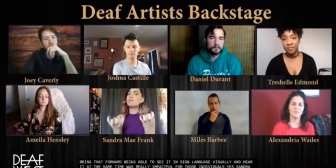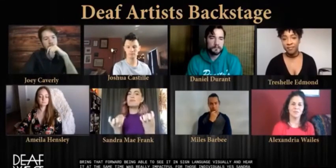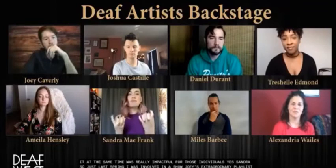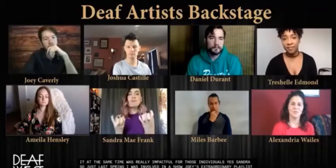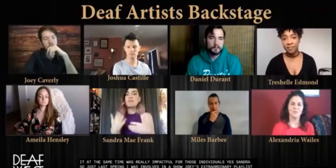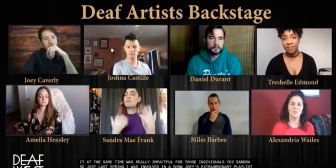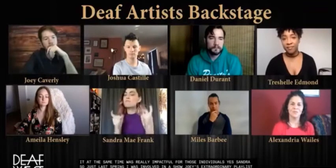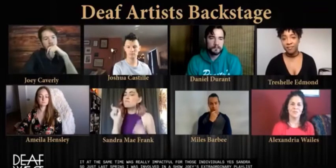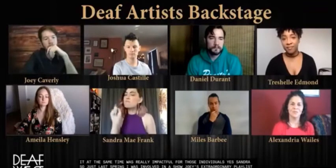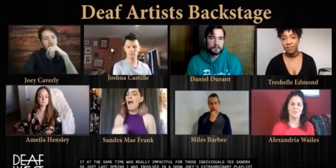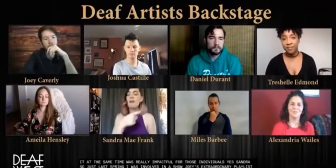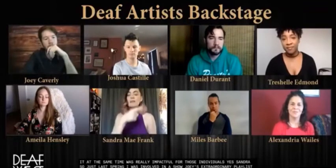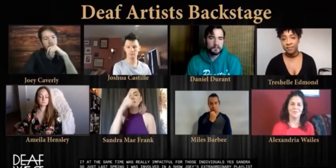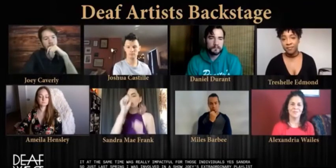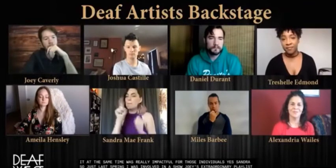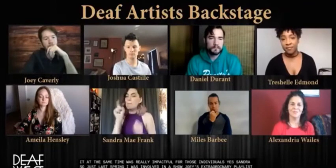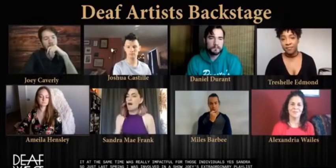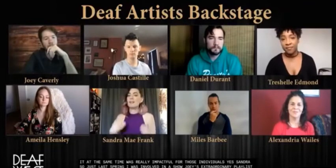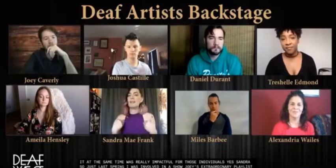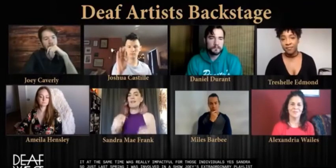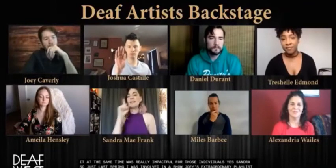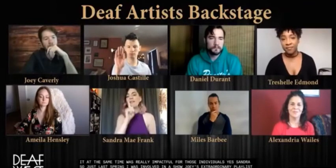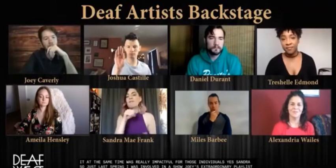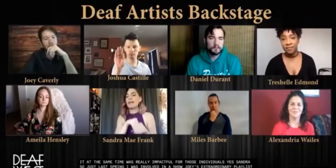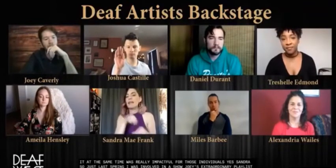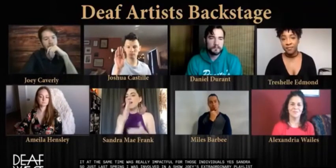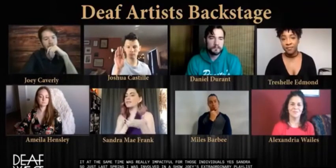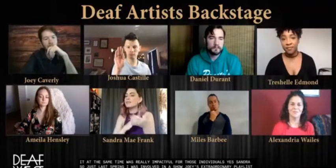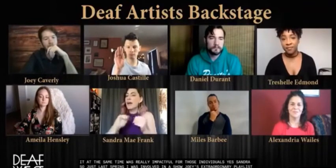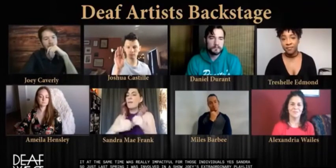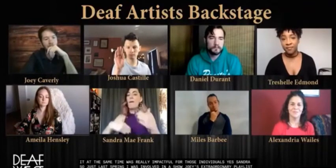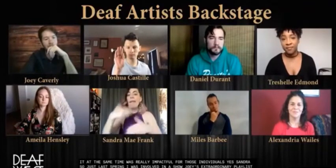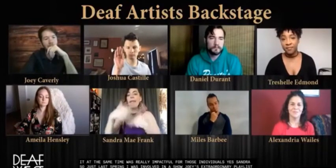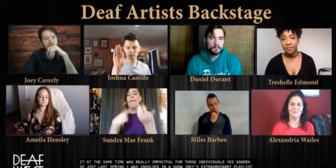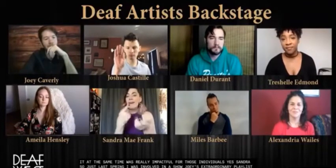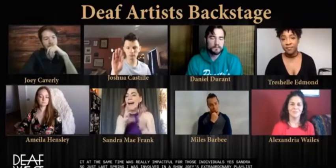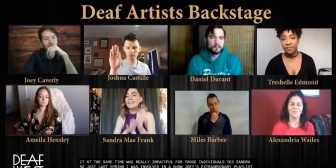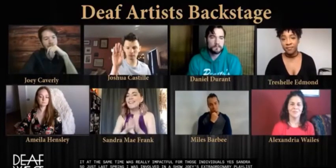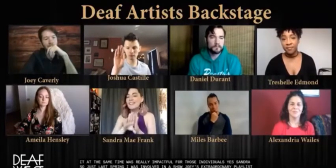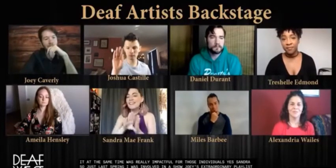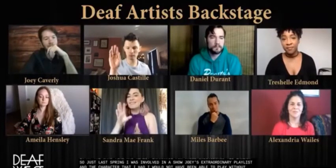And so, I remember that feeling myself of wanting ‘Spring Awakening’ to go to Broadway